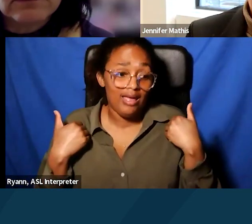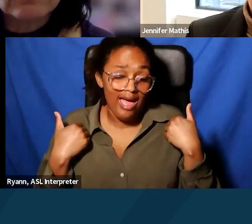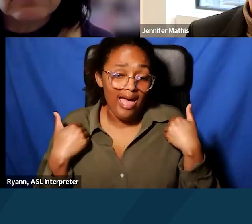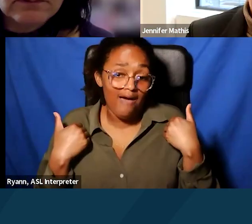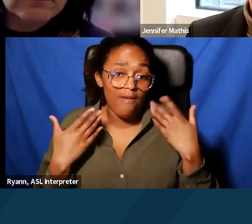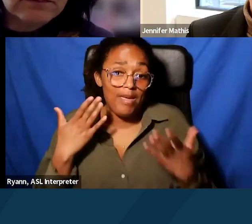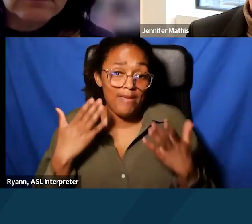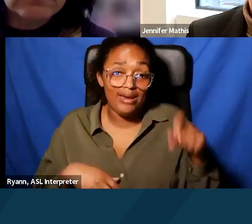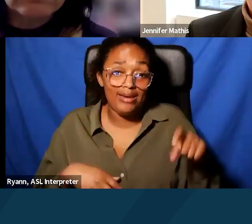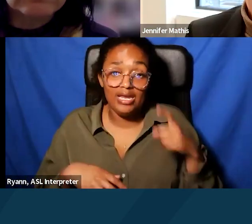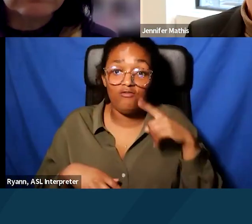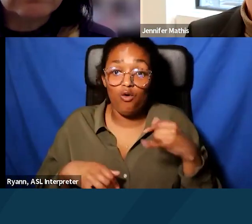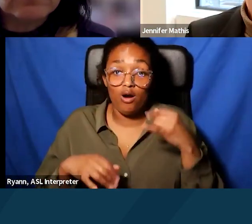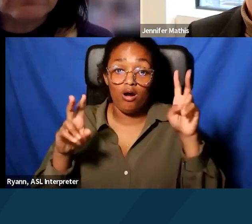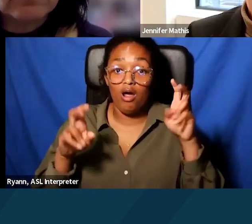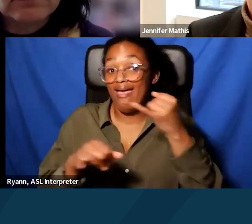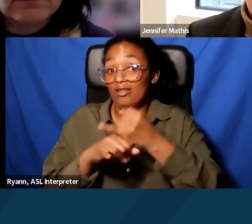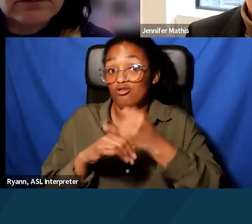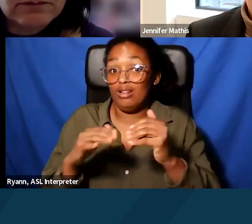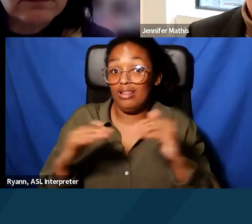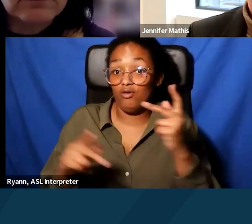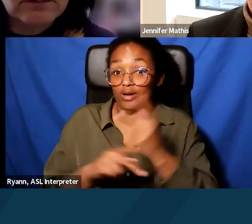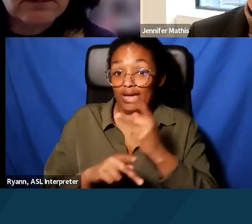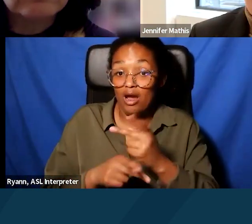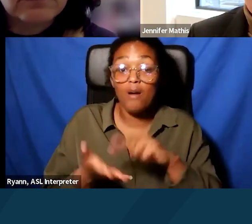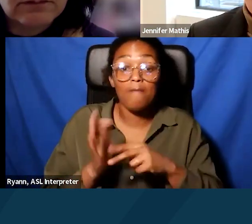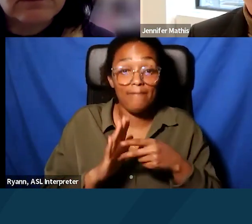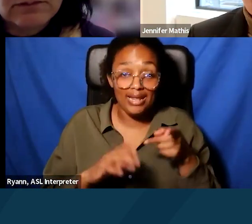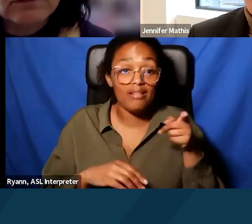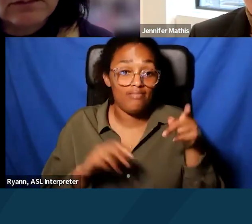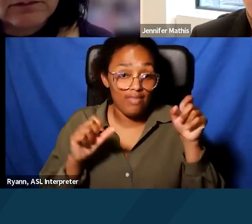they might meet the standards to be in a nursing home because they need help with